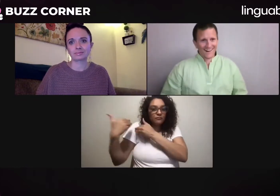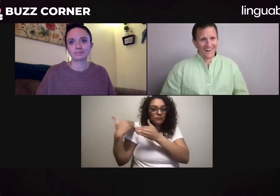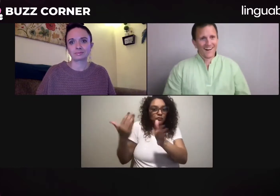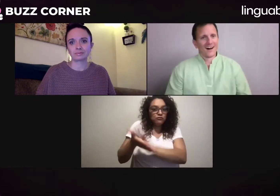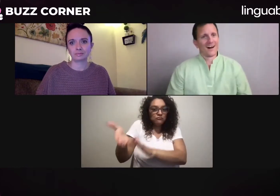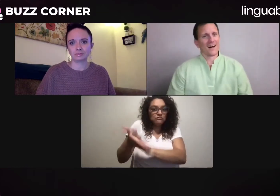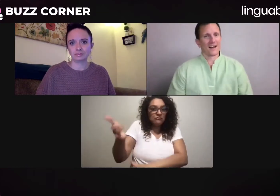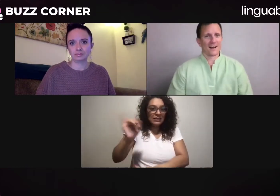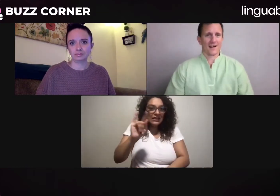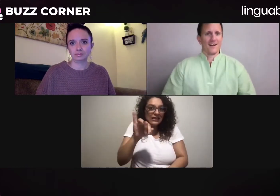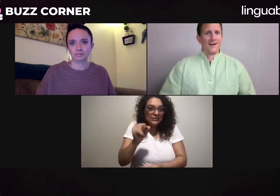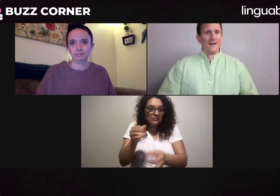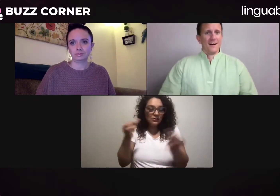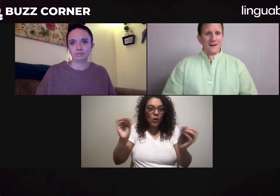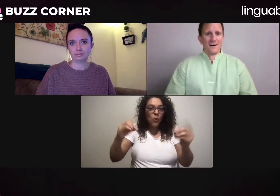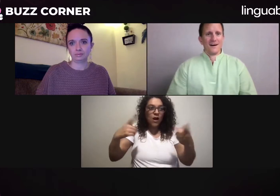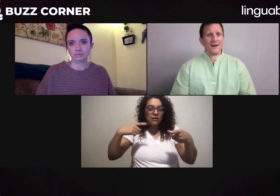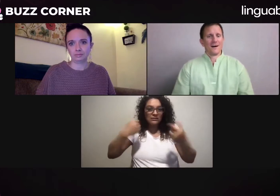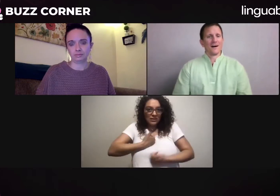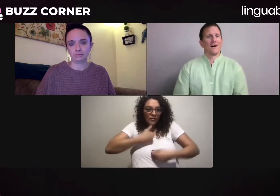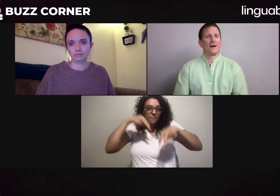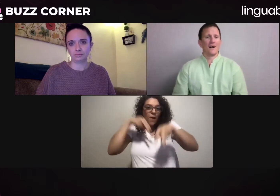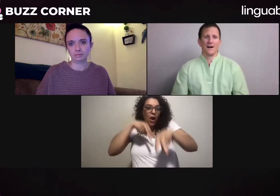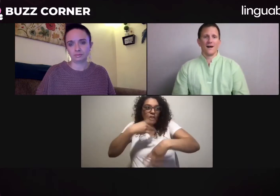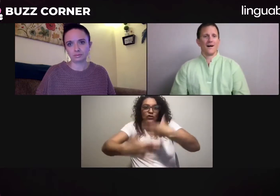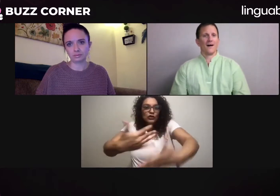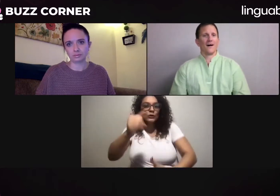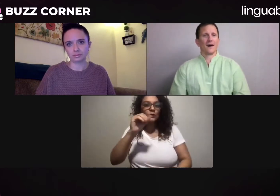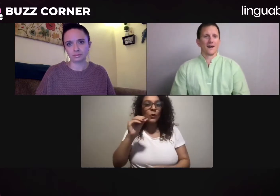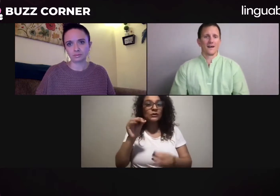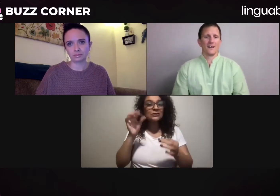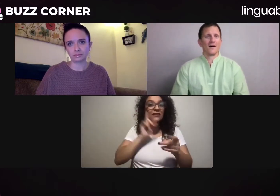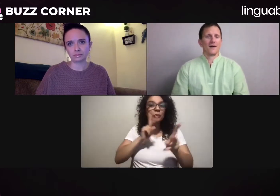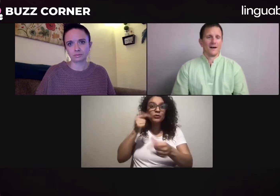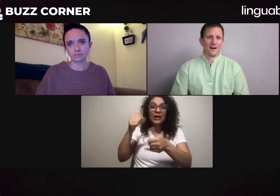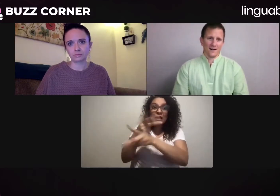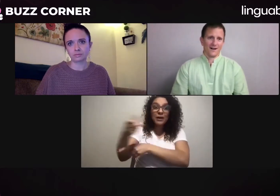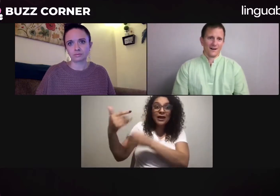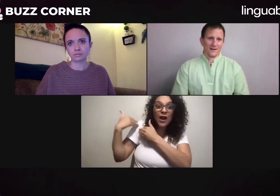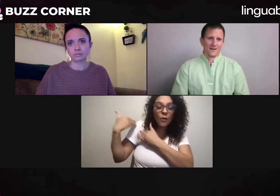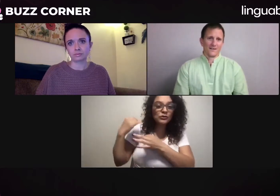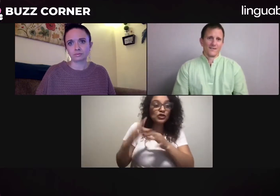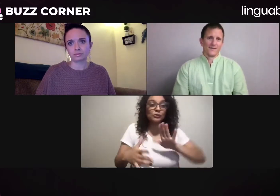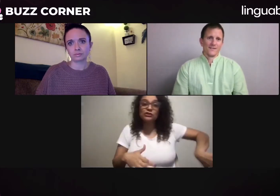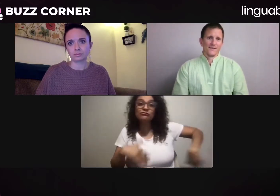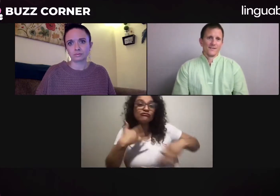And you know, that's the interpreting field in a nutshell. It's sort of self governed, right.